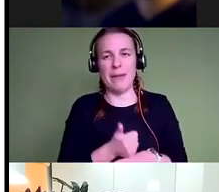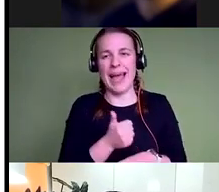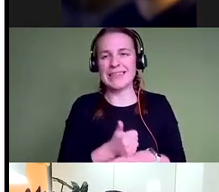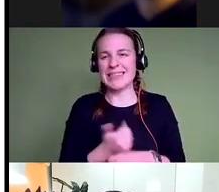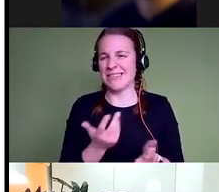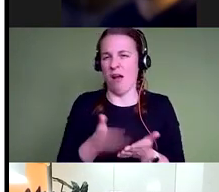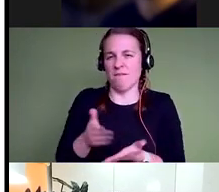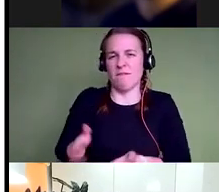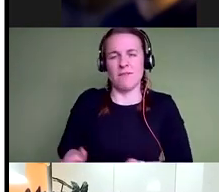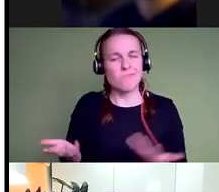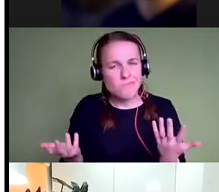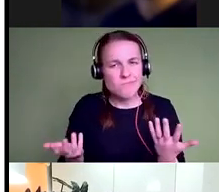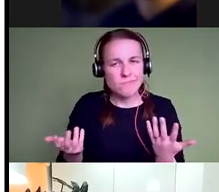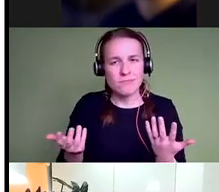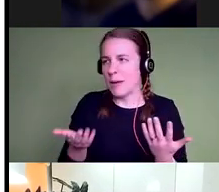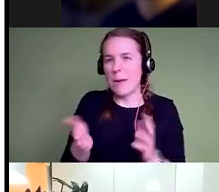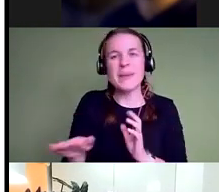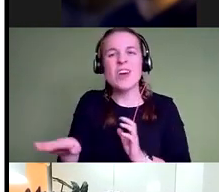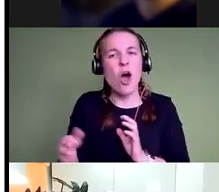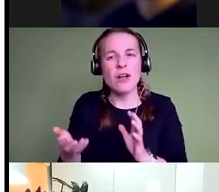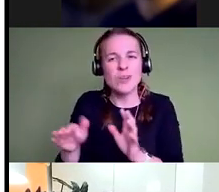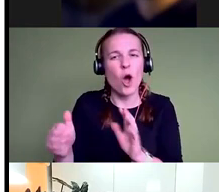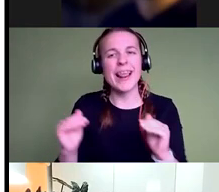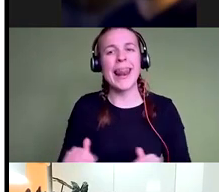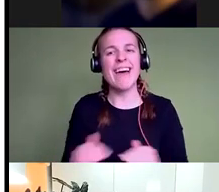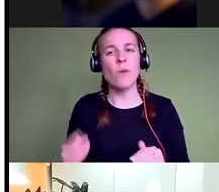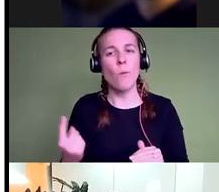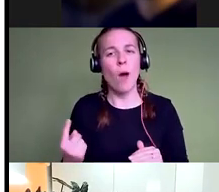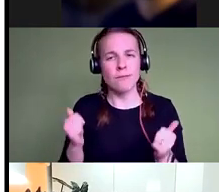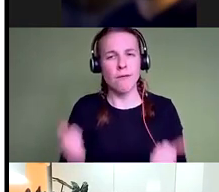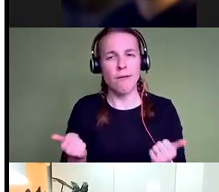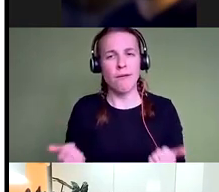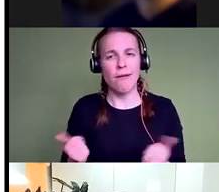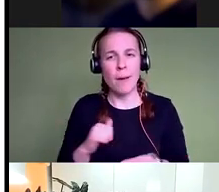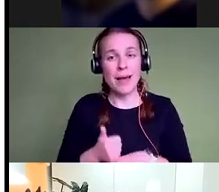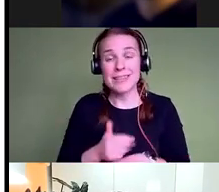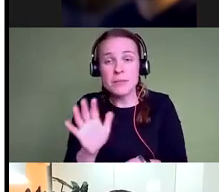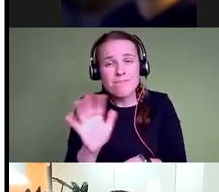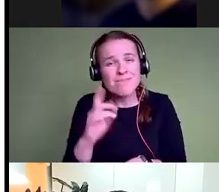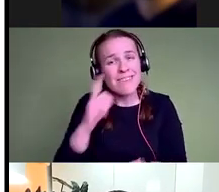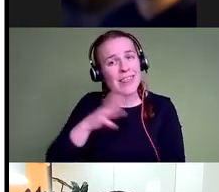All of those isms that fly around. This might sound basic, and garden design stage I